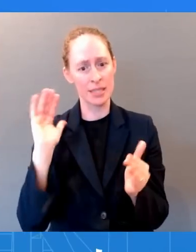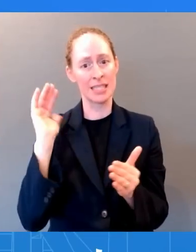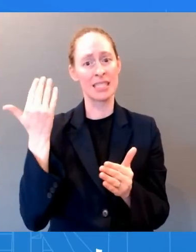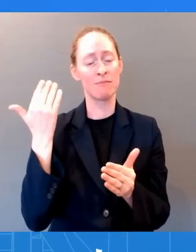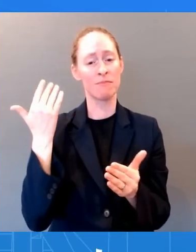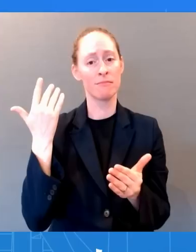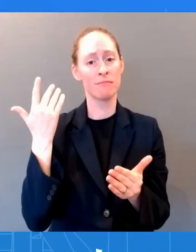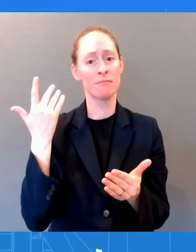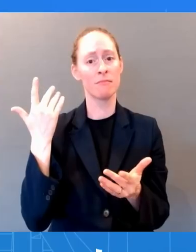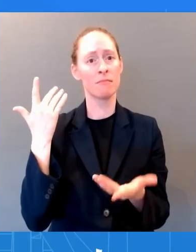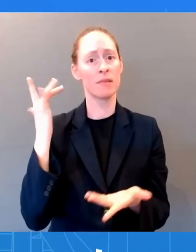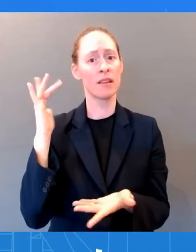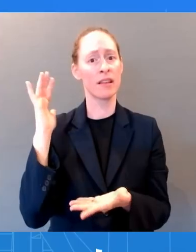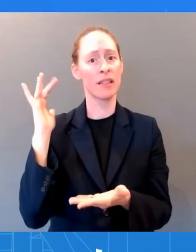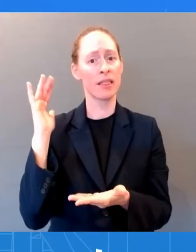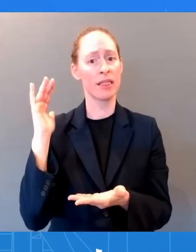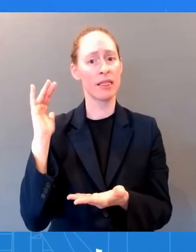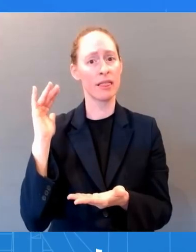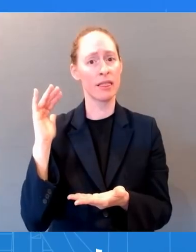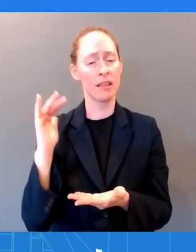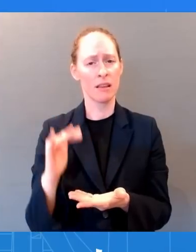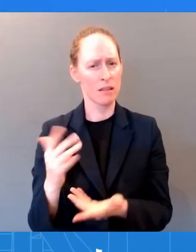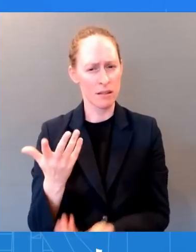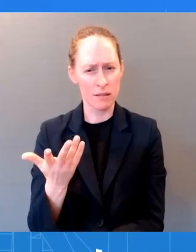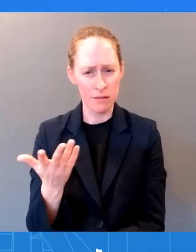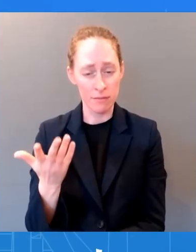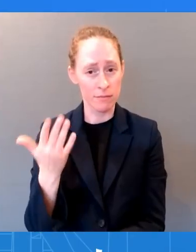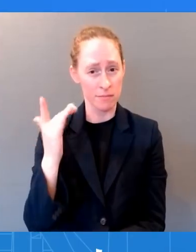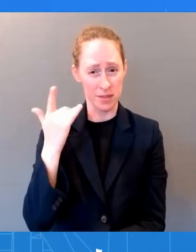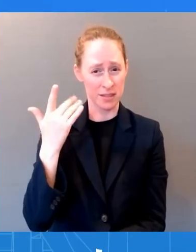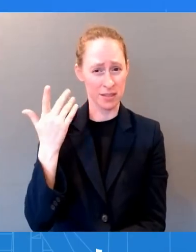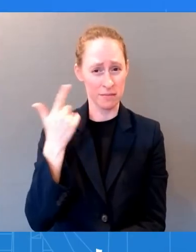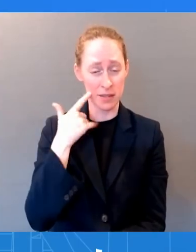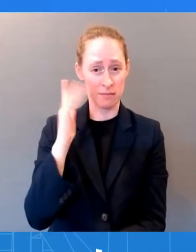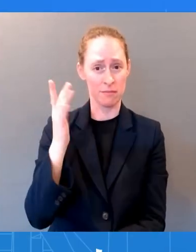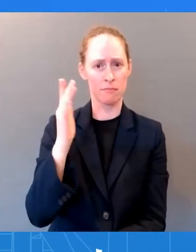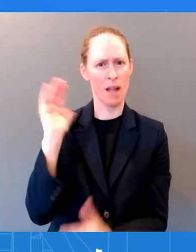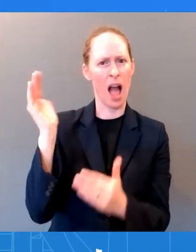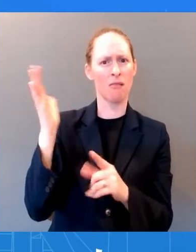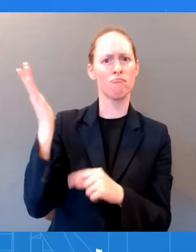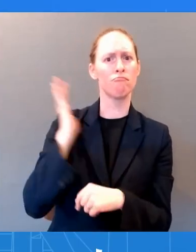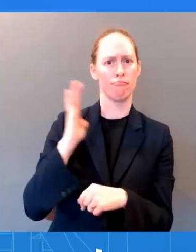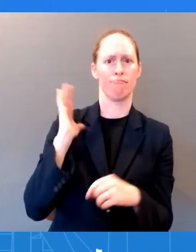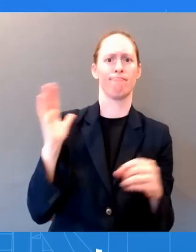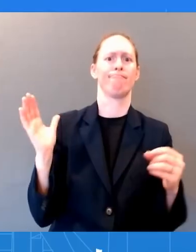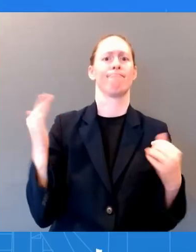Is this different than what we've seen in previous booster public messaging campaigns? Ms. Jean-Pierre: So it's going to be